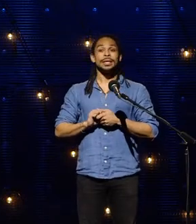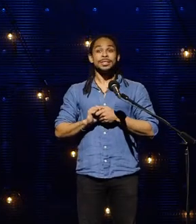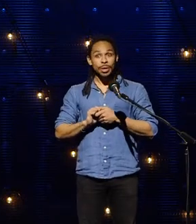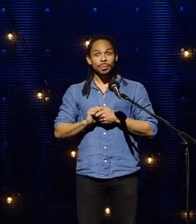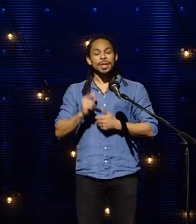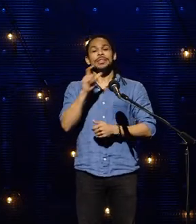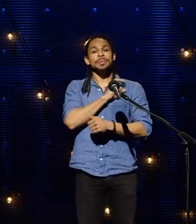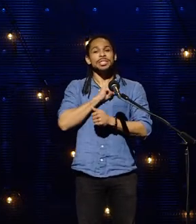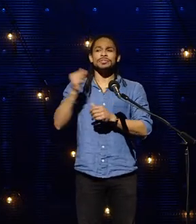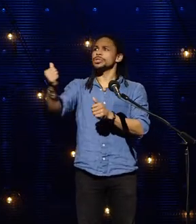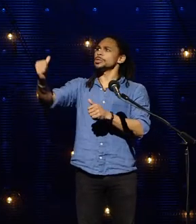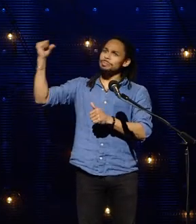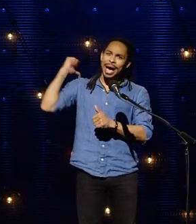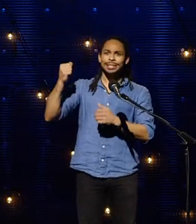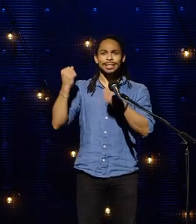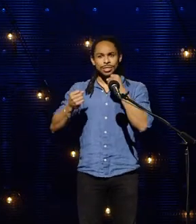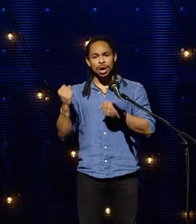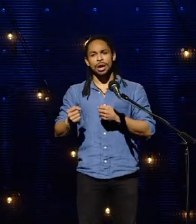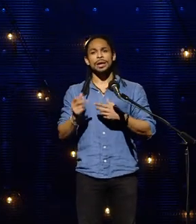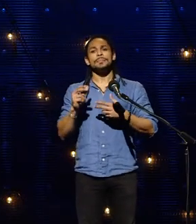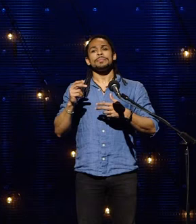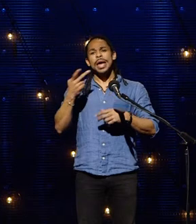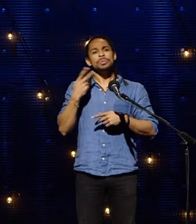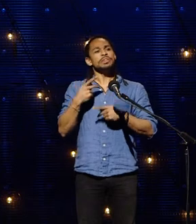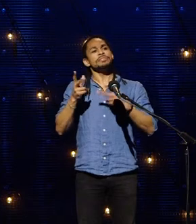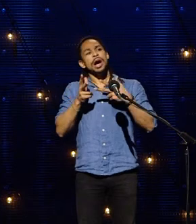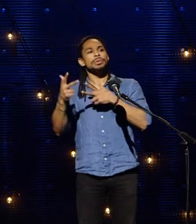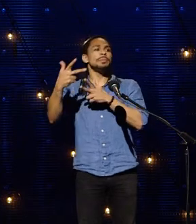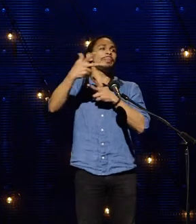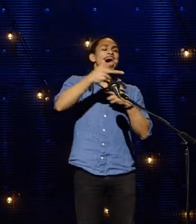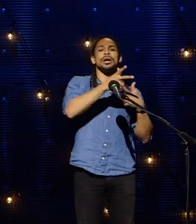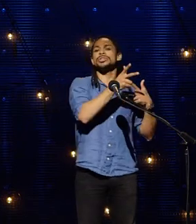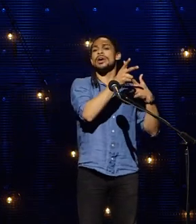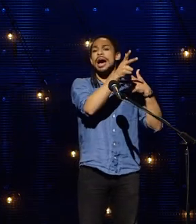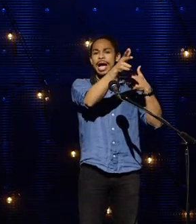So the police officer goes back to his car and we follow him back onto the highway,